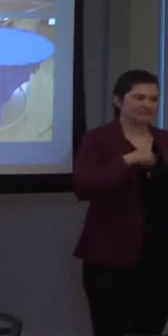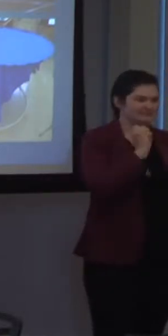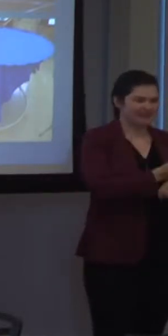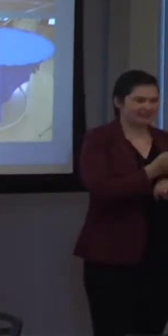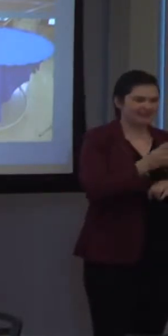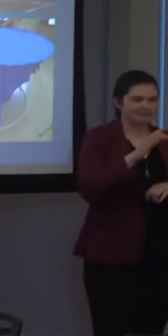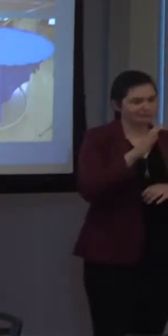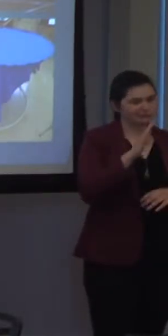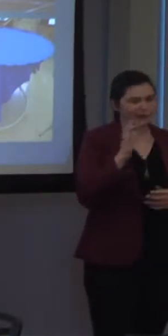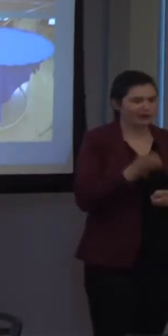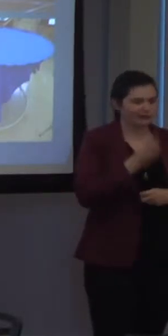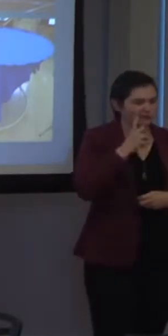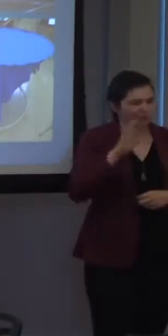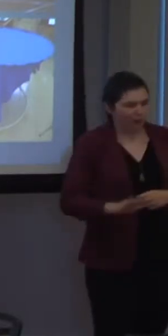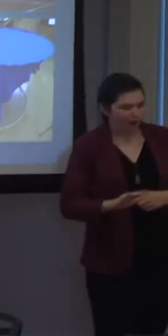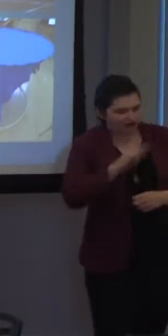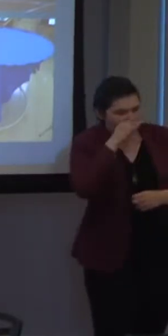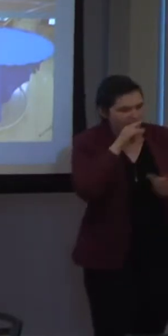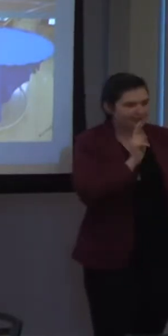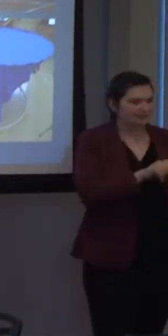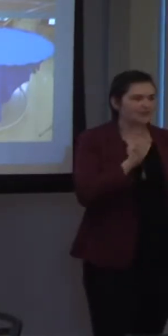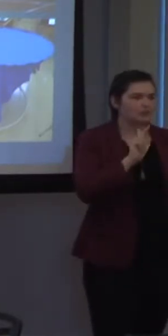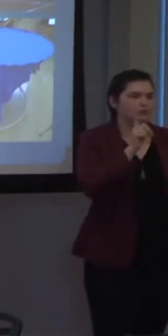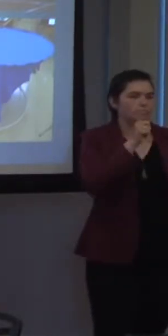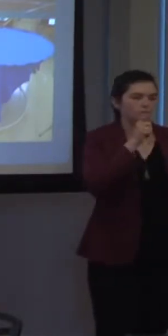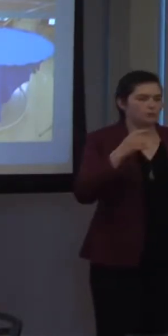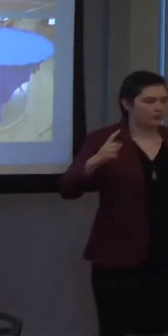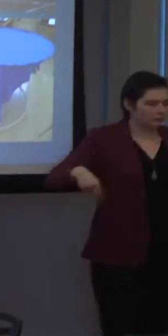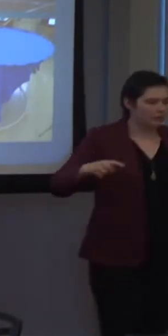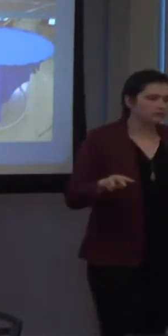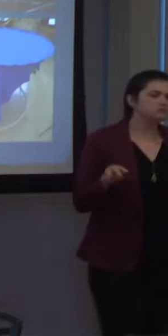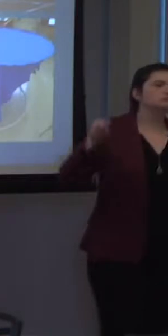and also people with wheelchairs to peek over and kind of see what's going on.